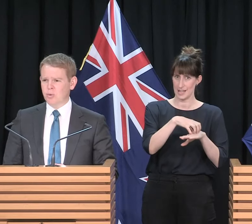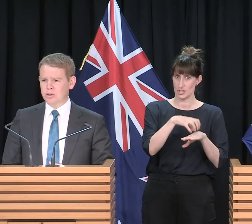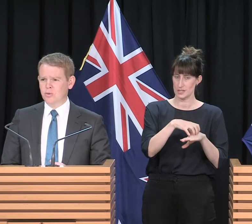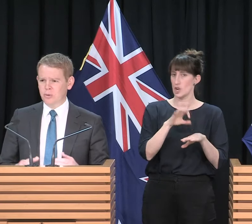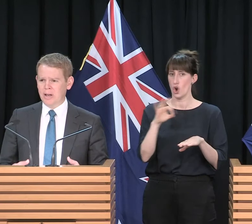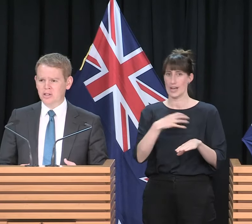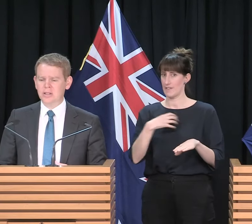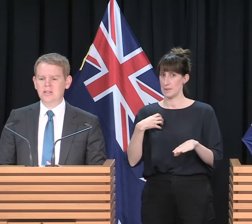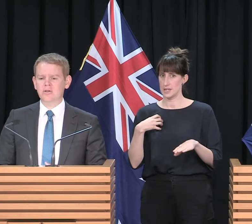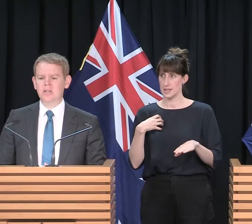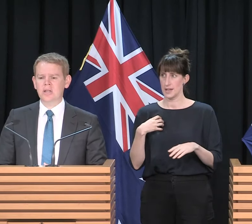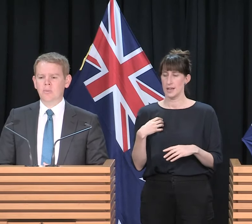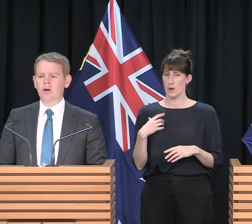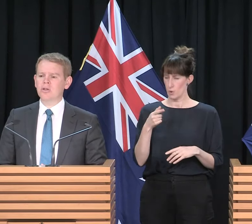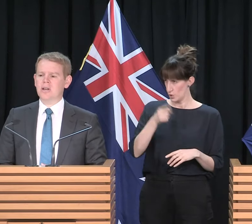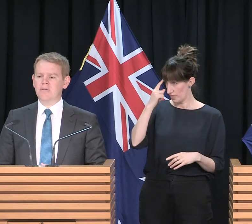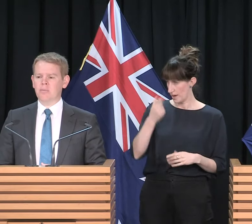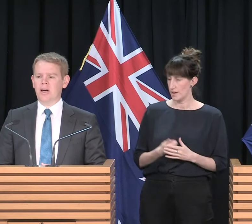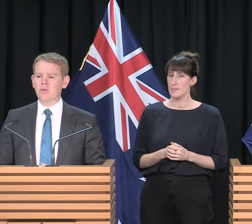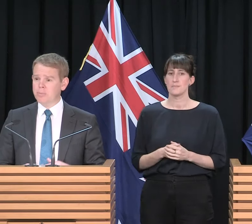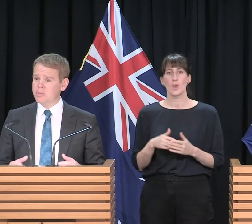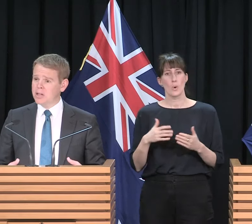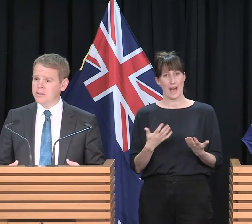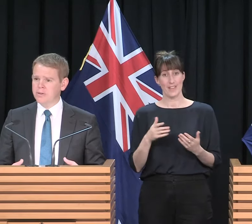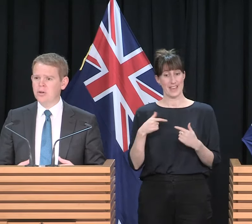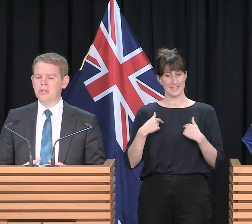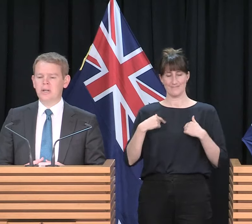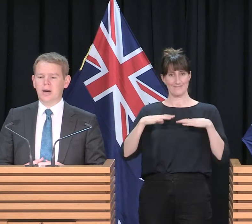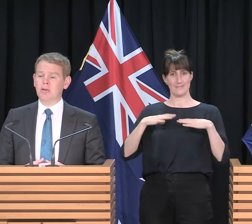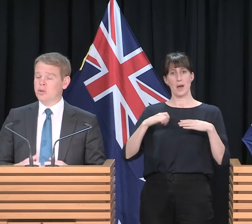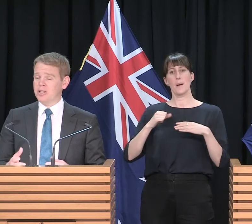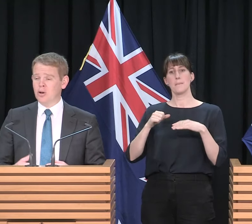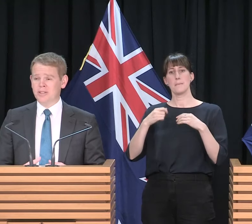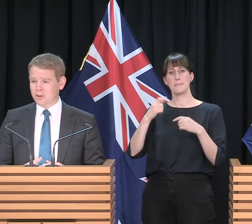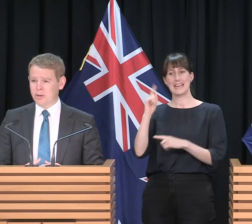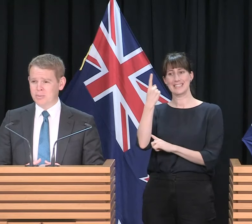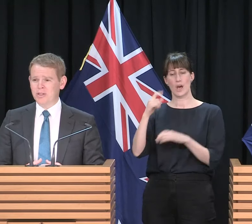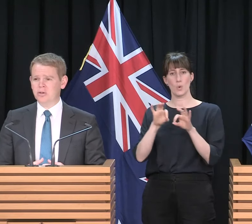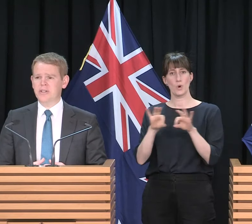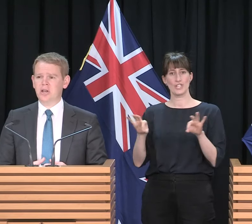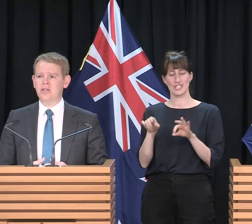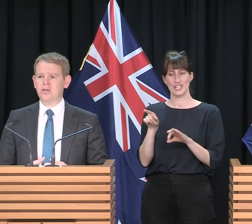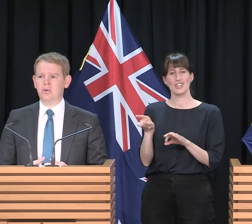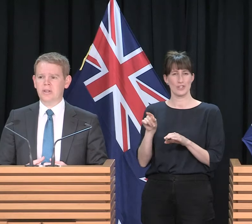water set aside in the event of a natural disaster, we are encouraging New Zealanders to